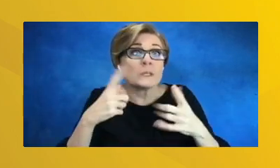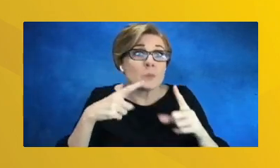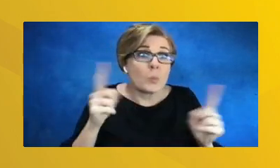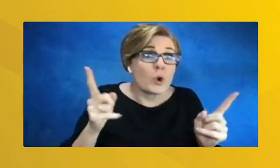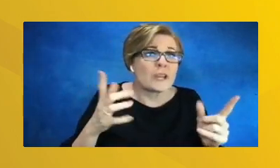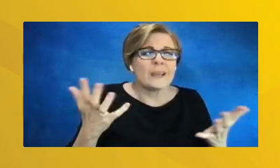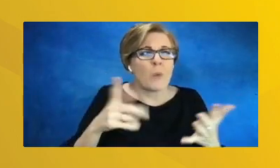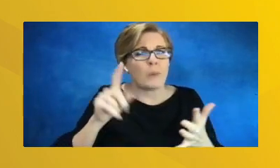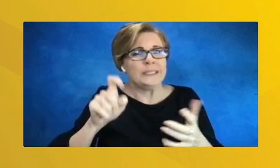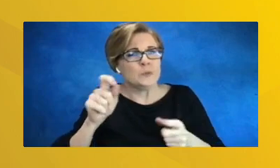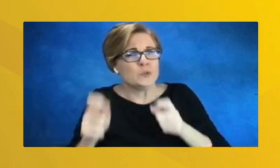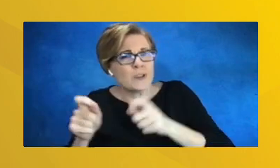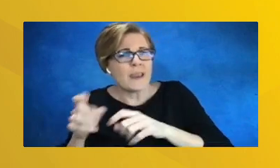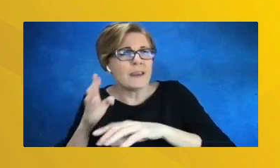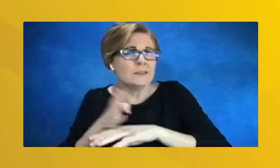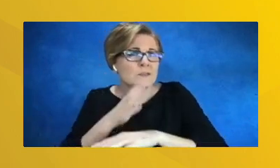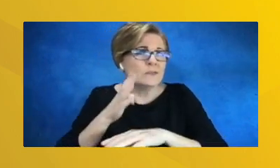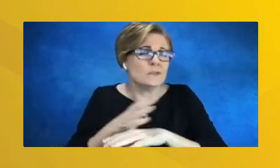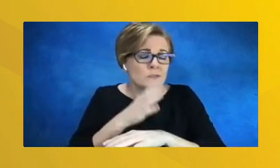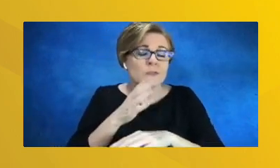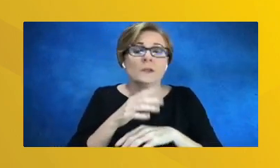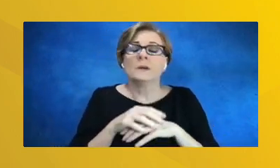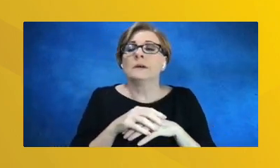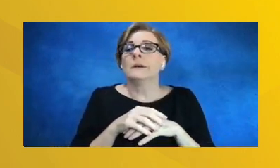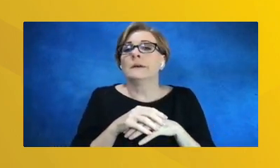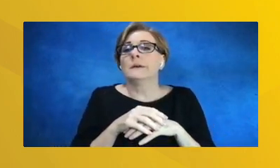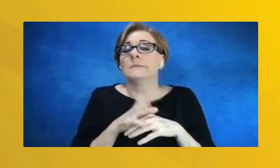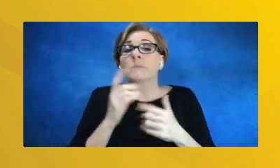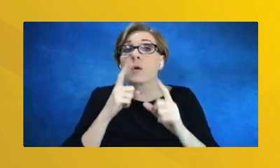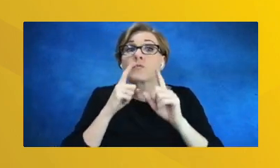Just basically trying to get any kind of feedback.